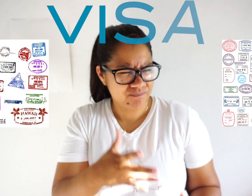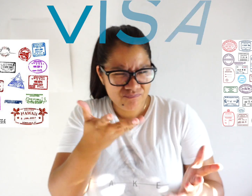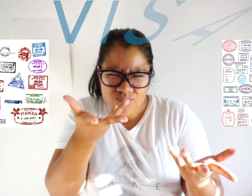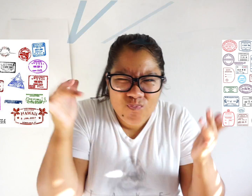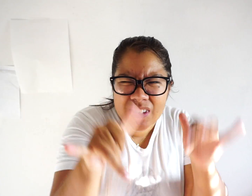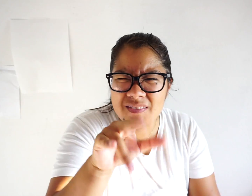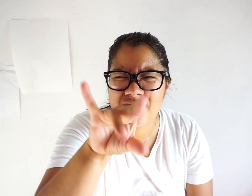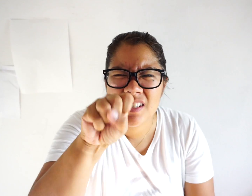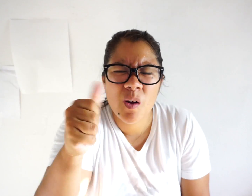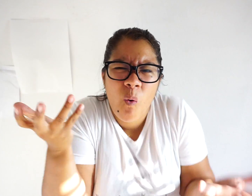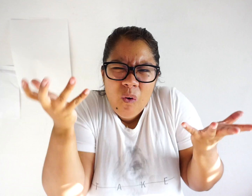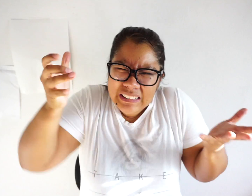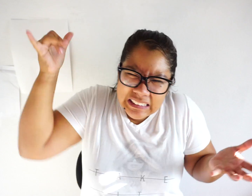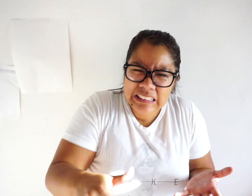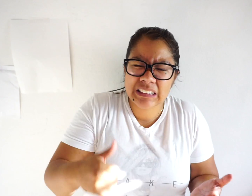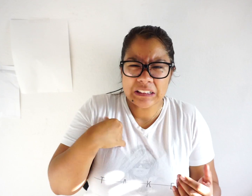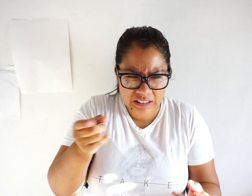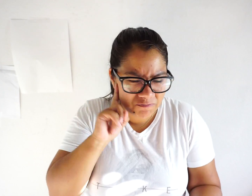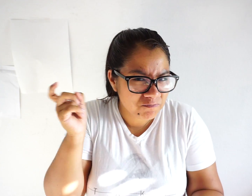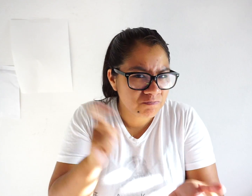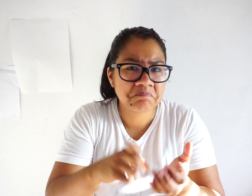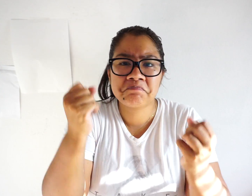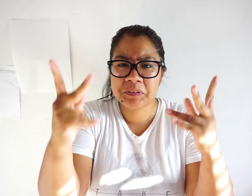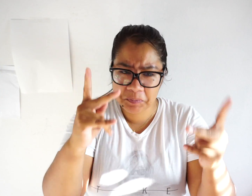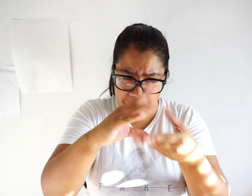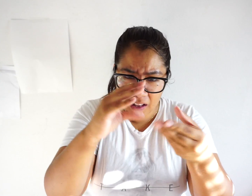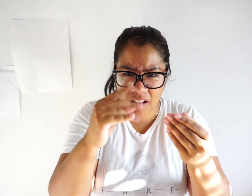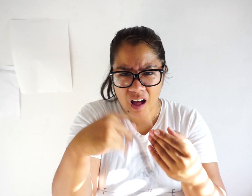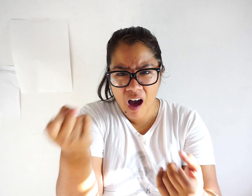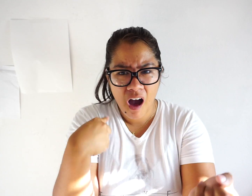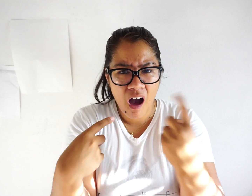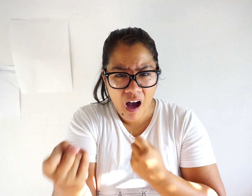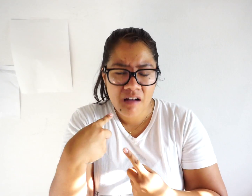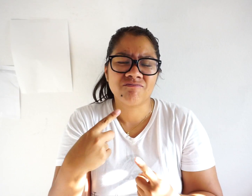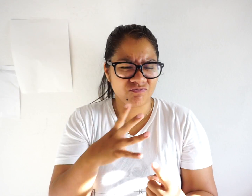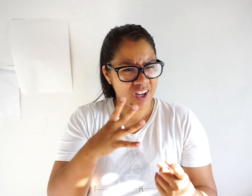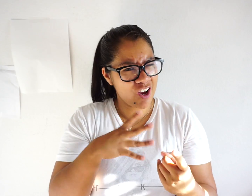So what's visas?! I noticed many people had been asking me